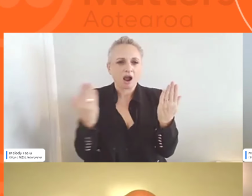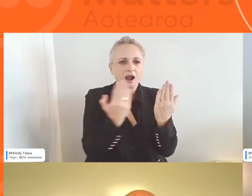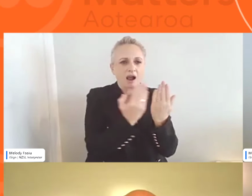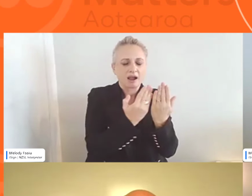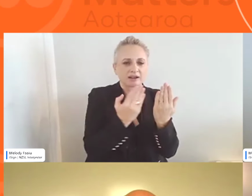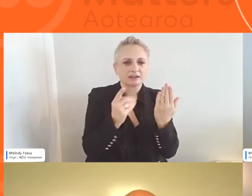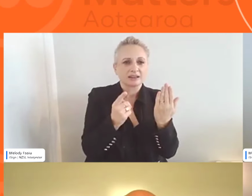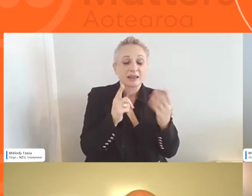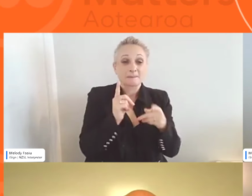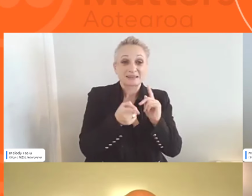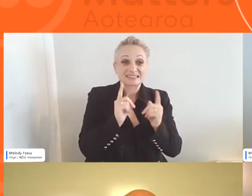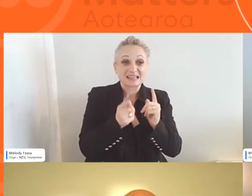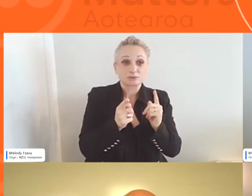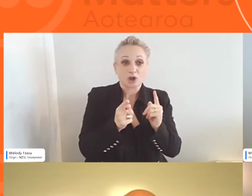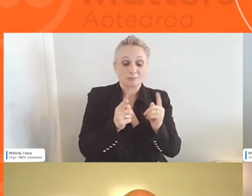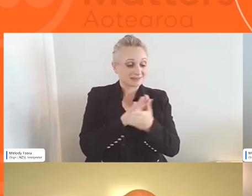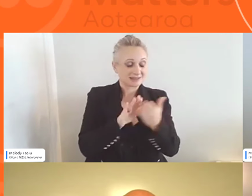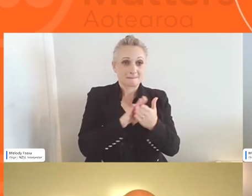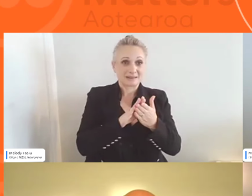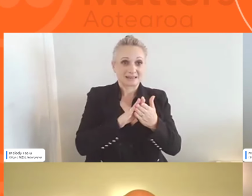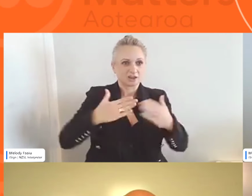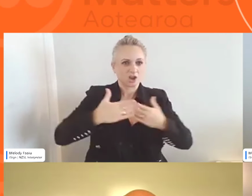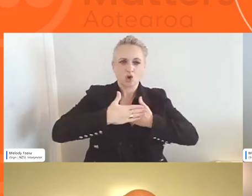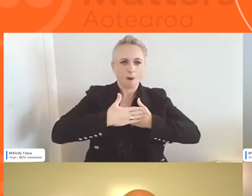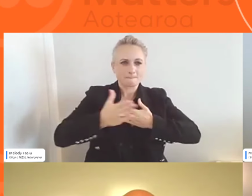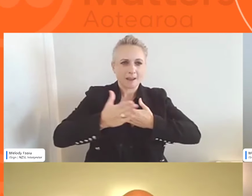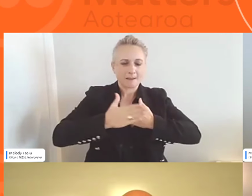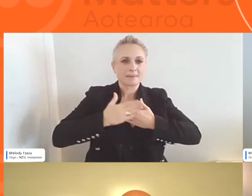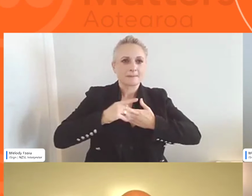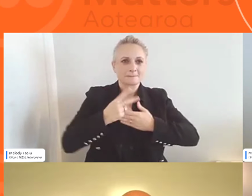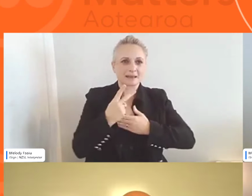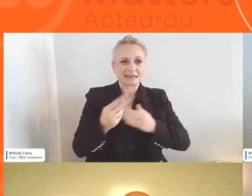at least on each side and it makes it accessible. It's such a wide